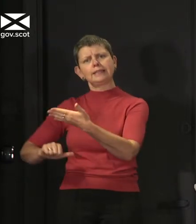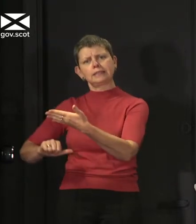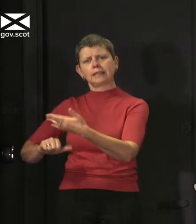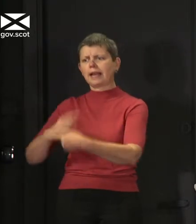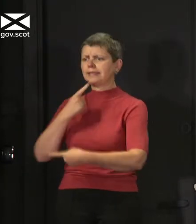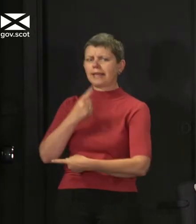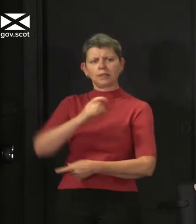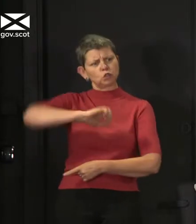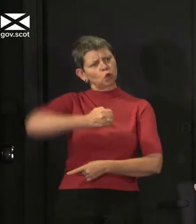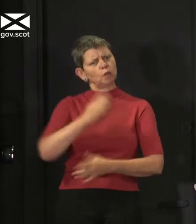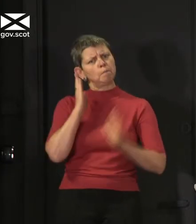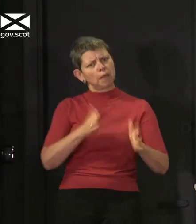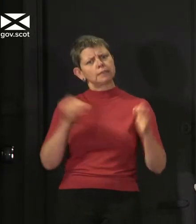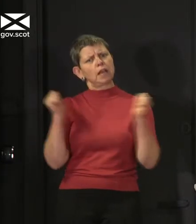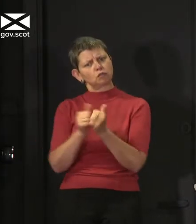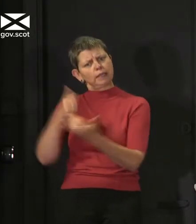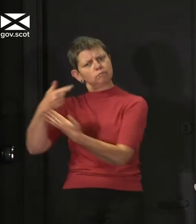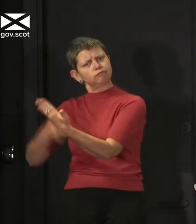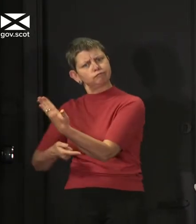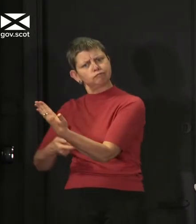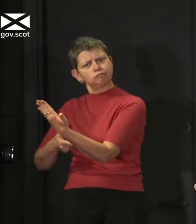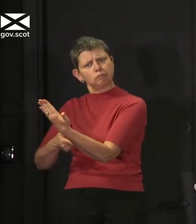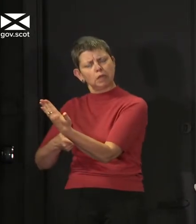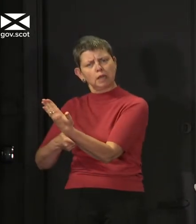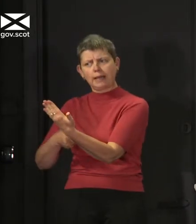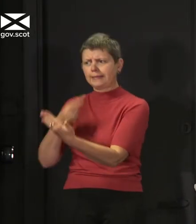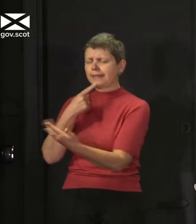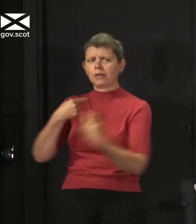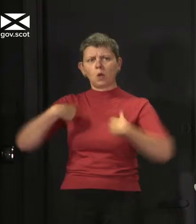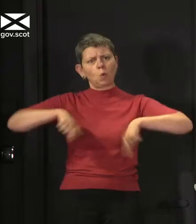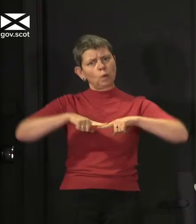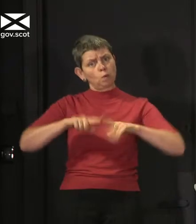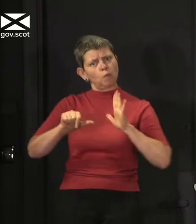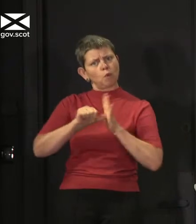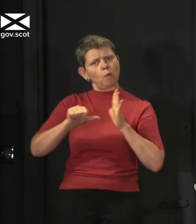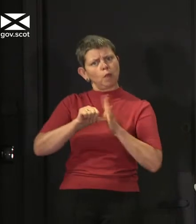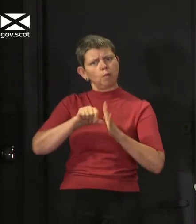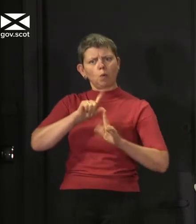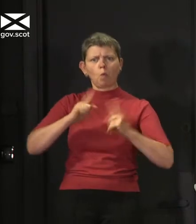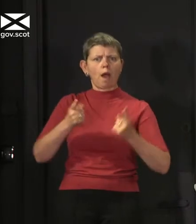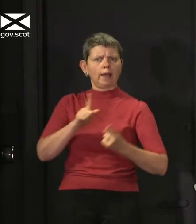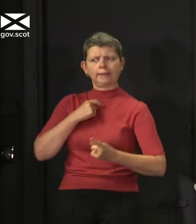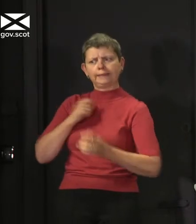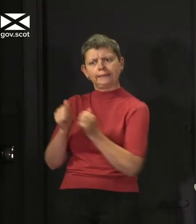up to and suggesting that we were a barrier to getting agreement on, is not the same as